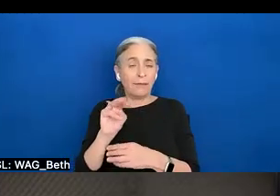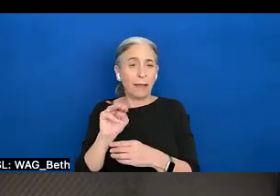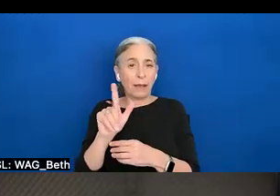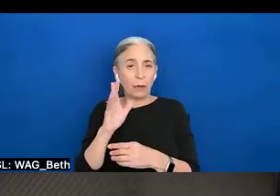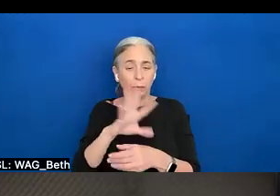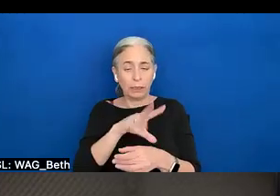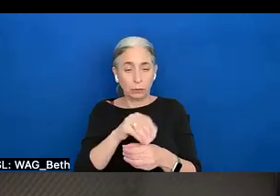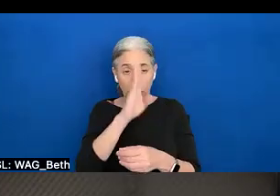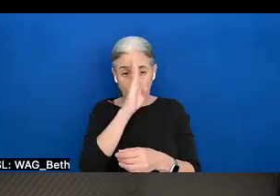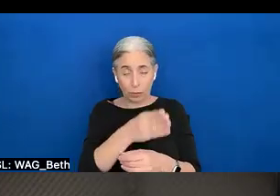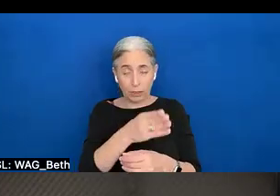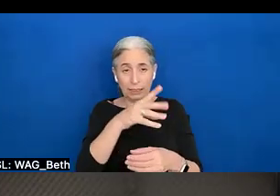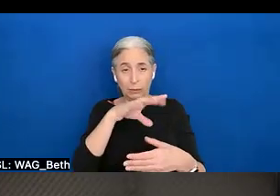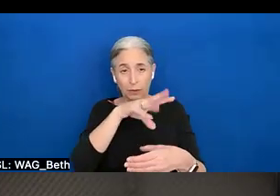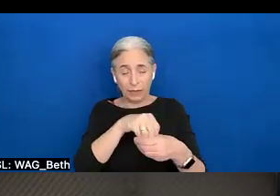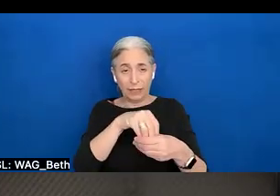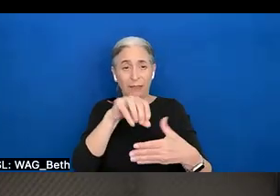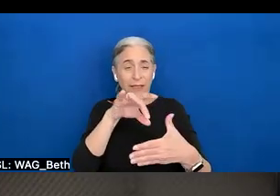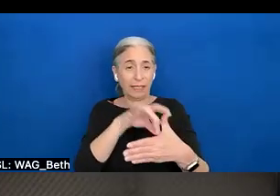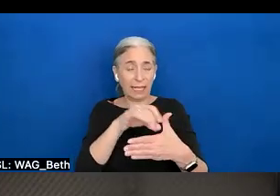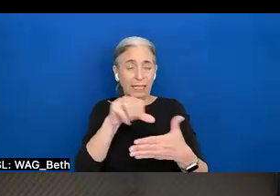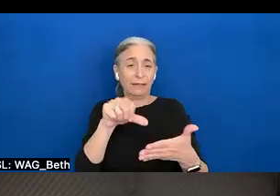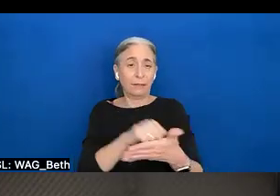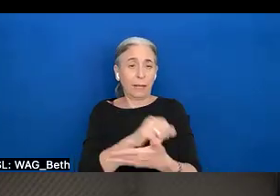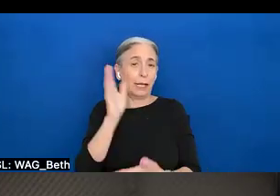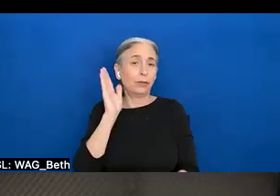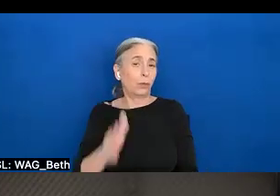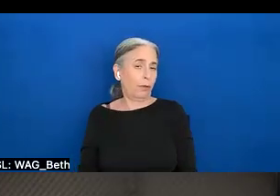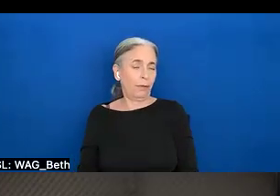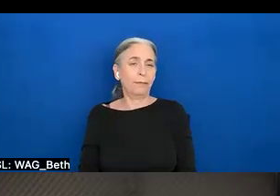directly in the content of the page.